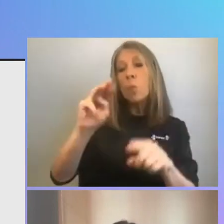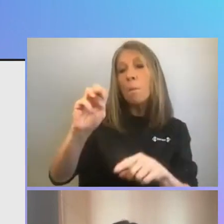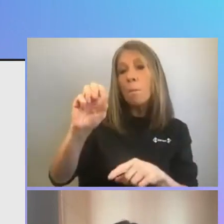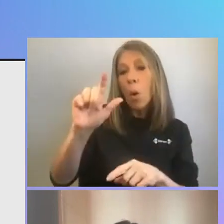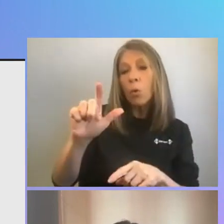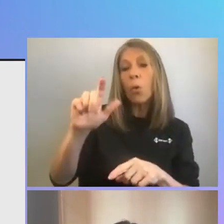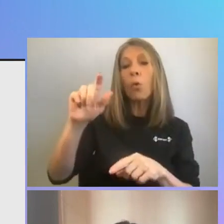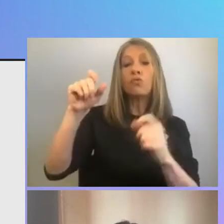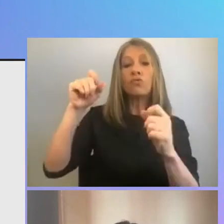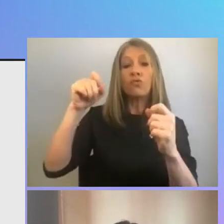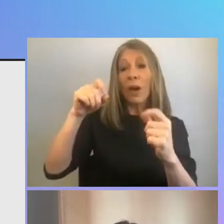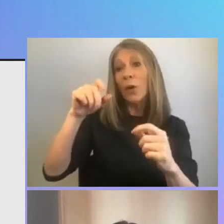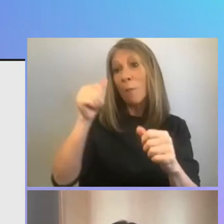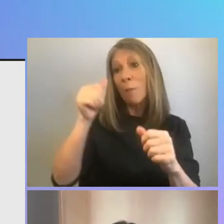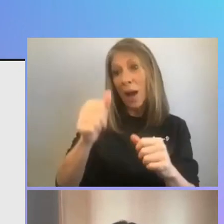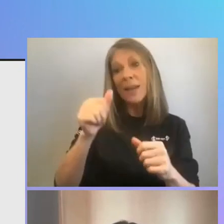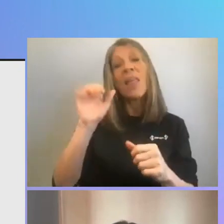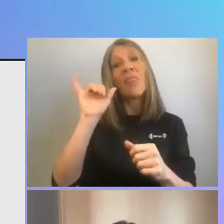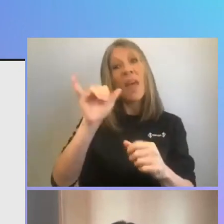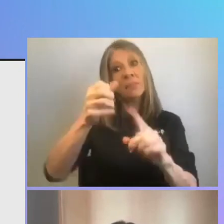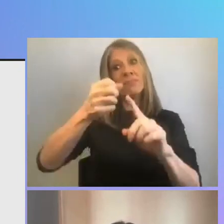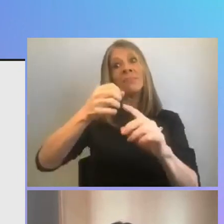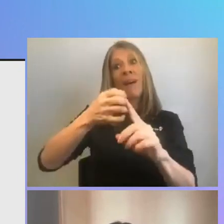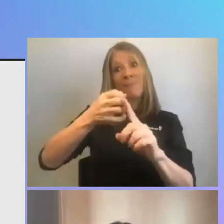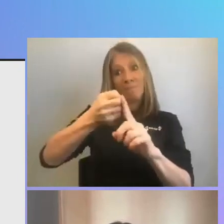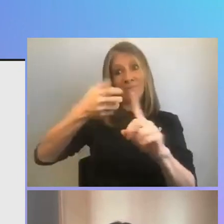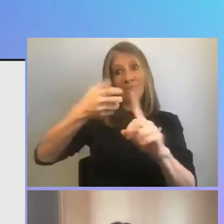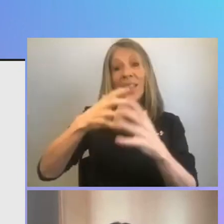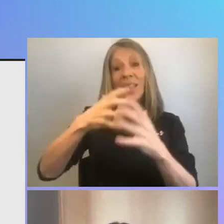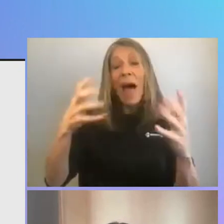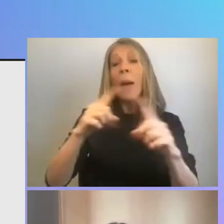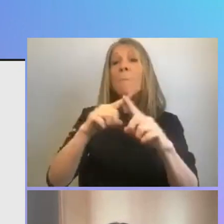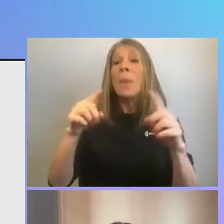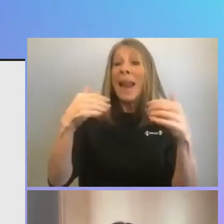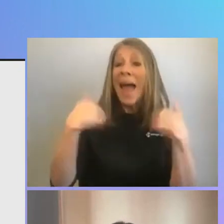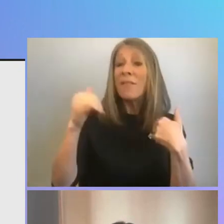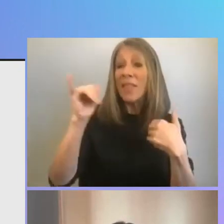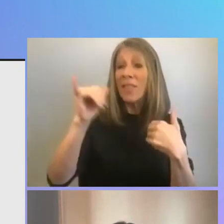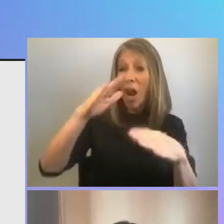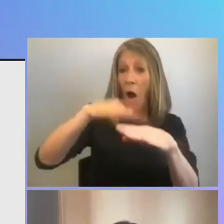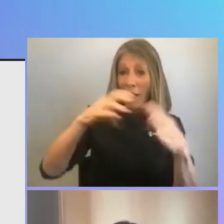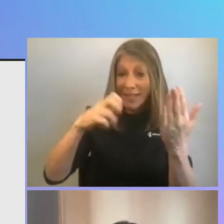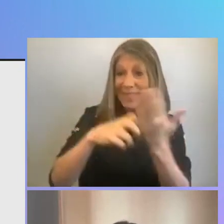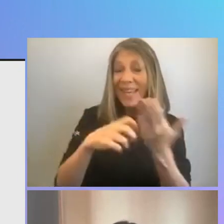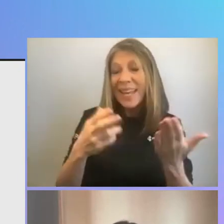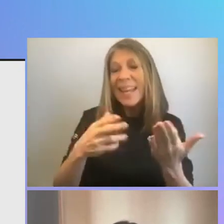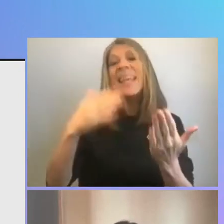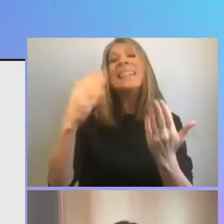button. So that was a lot to say, but having this in a ticket is handy, and I think it's pretty easy to read and follow.